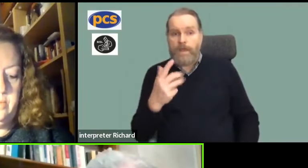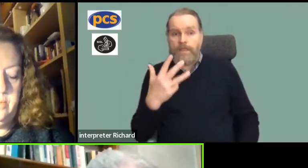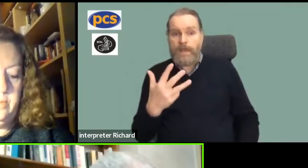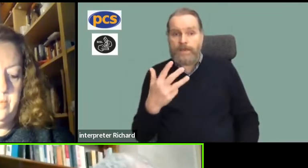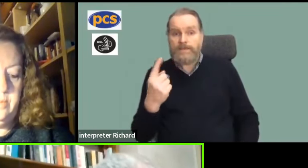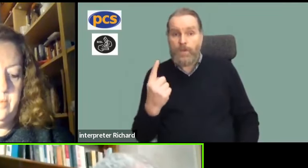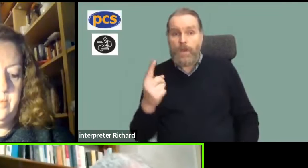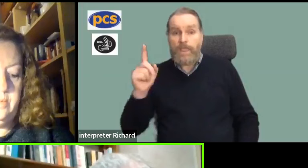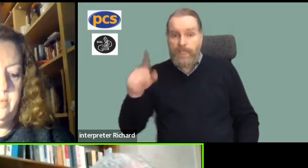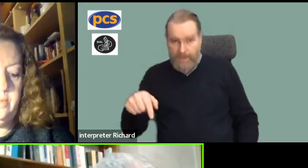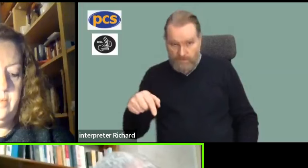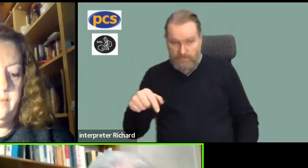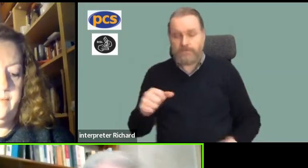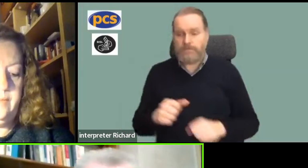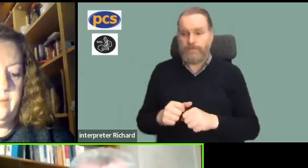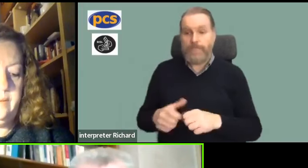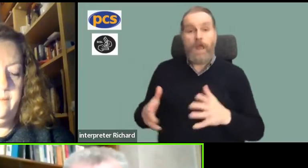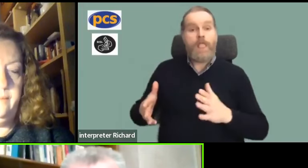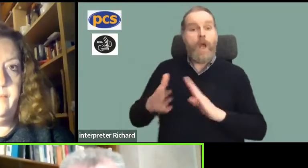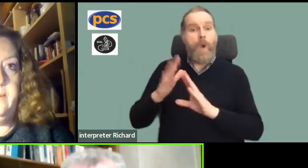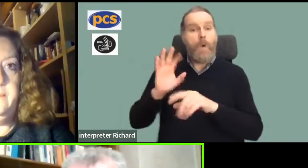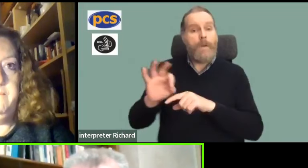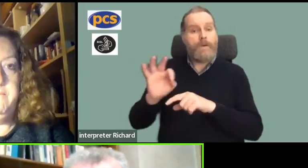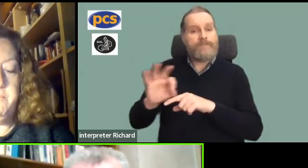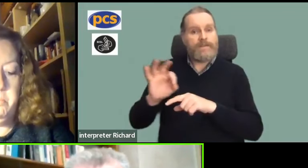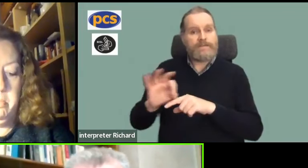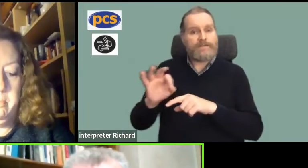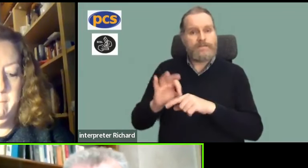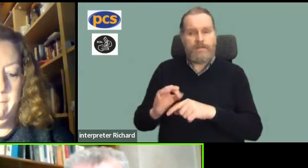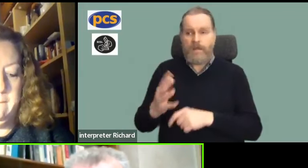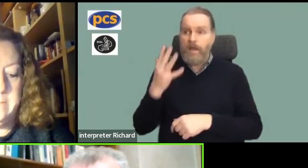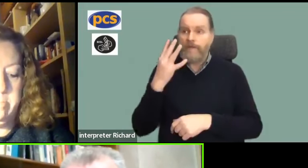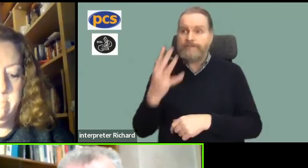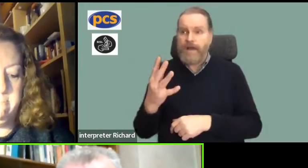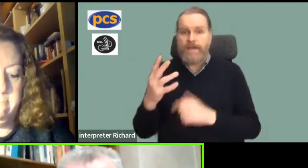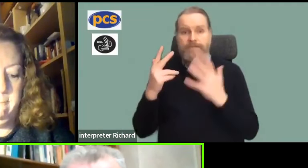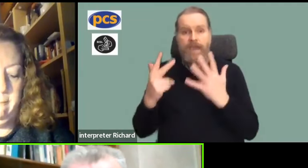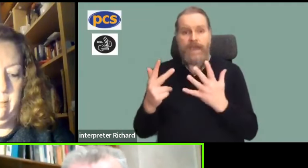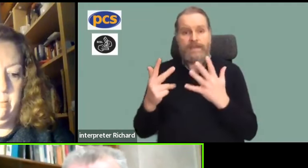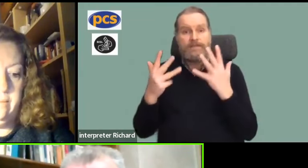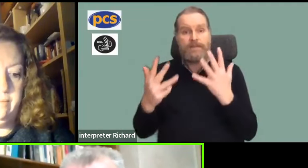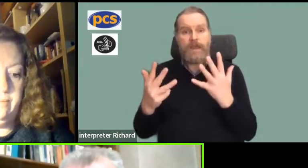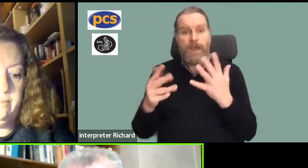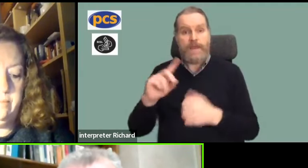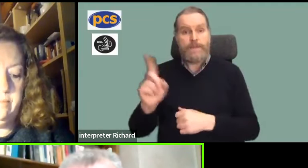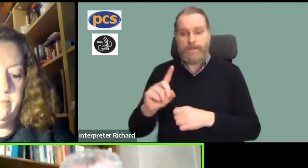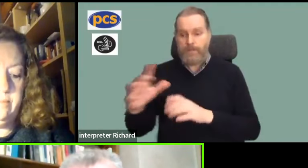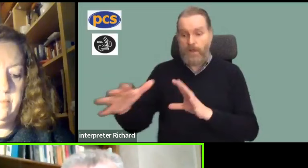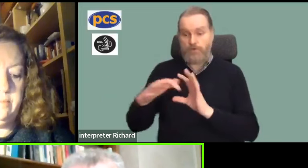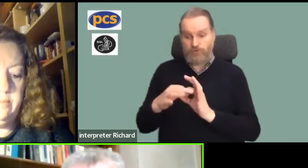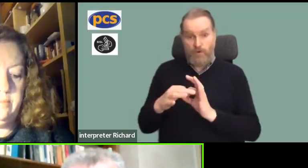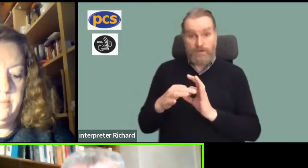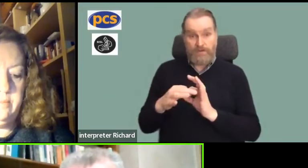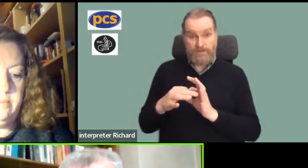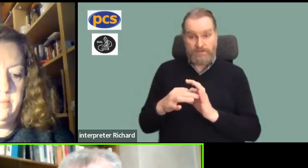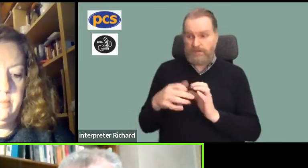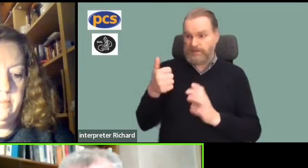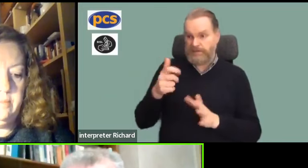191,000 in the 191,000 in the home Office alone, alone, or have had alone, or have had 589 alone, or have had 589 people join the Union . The